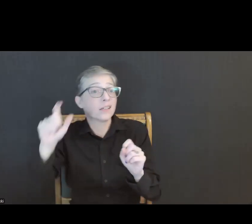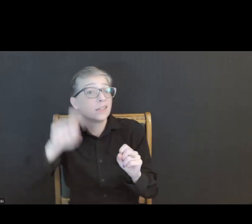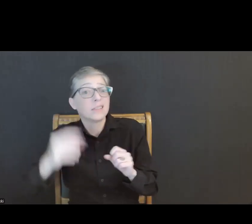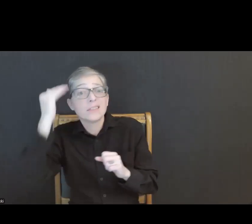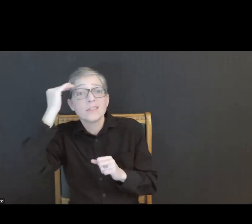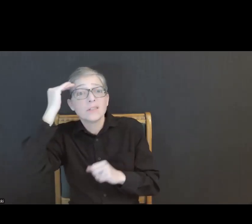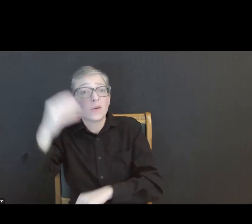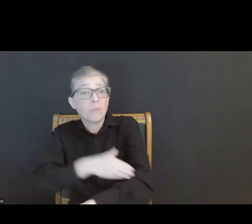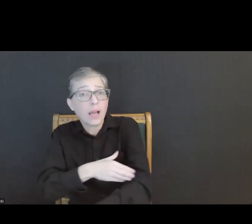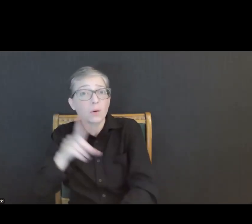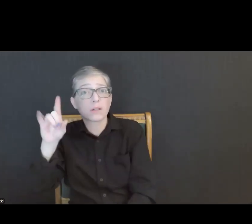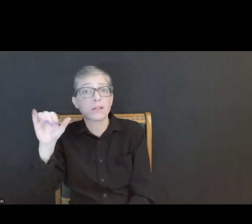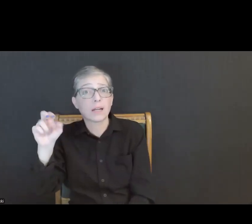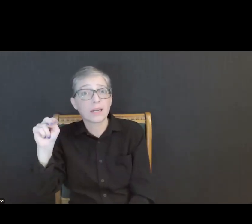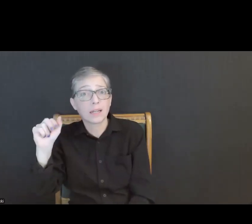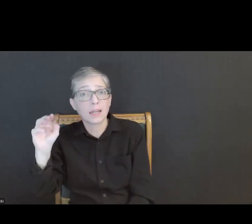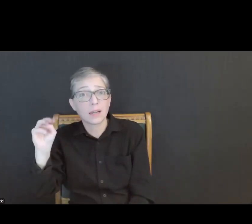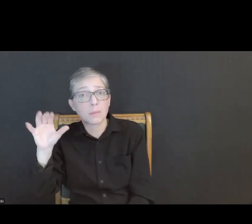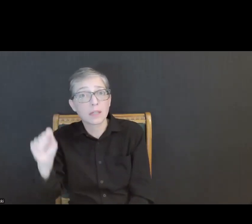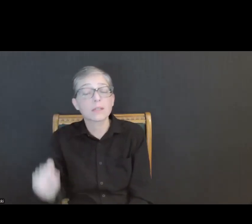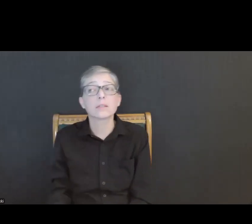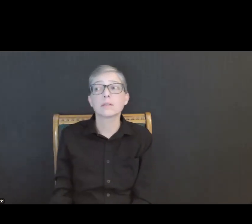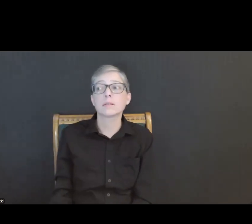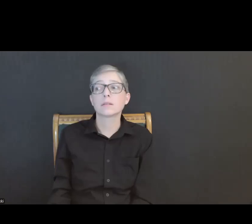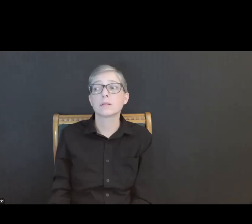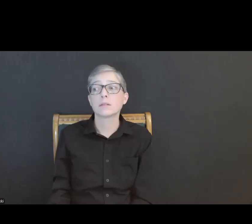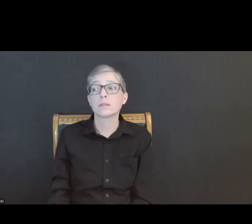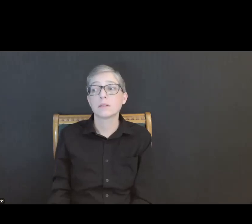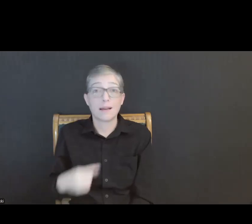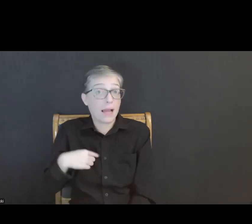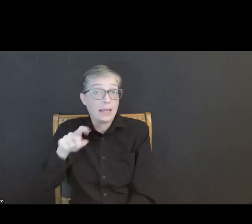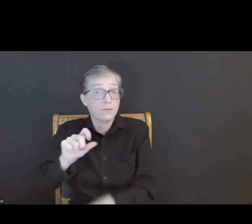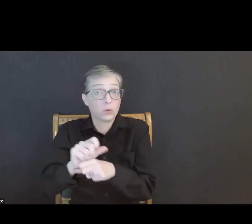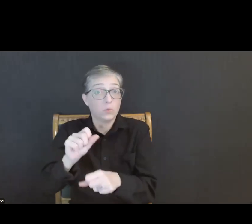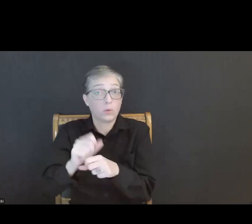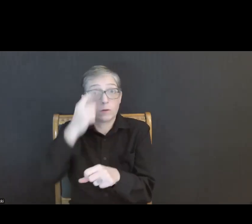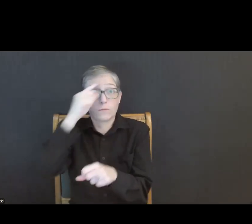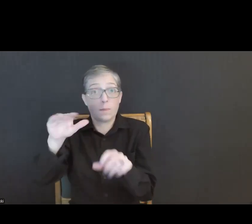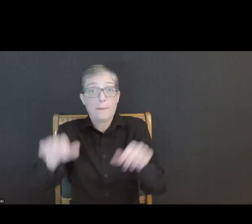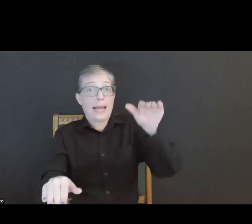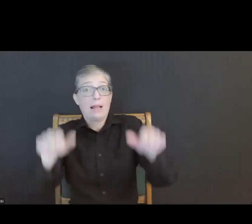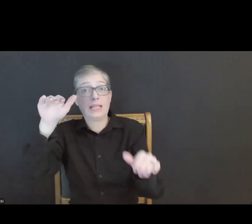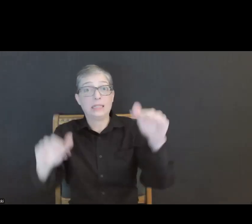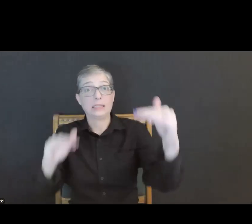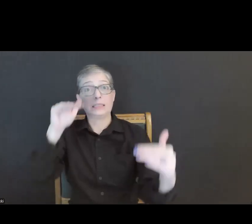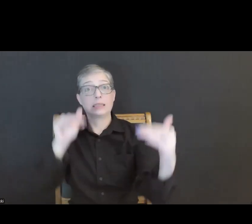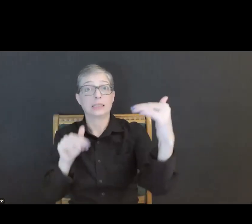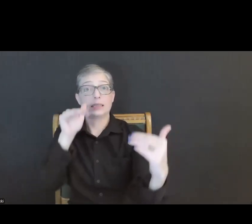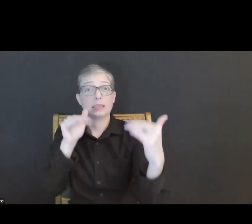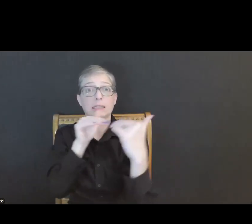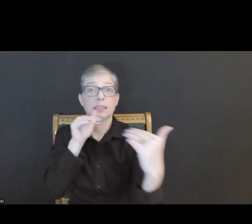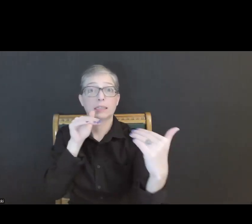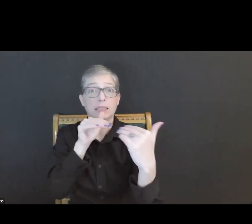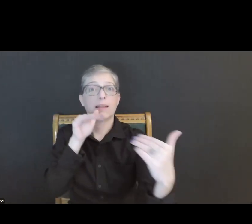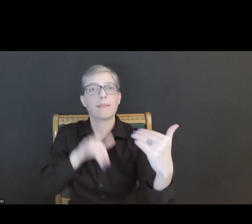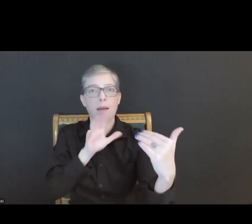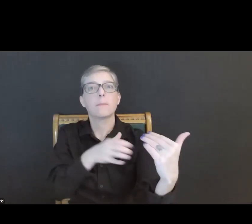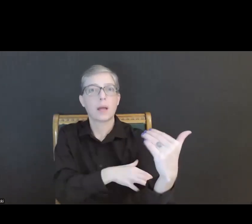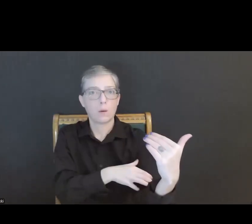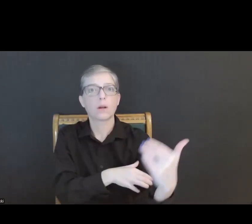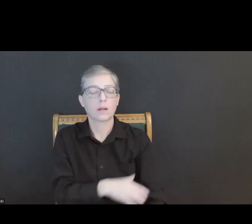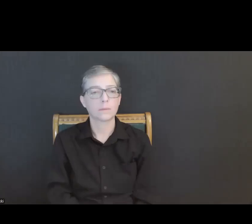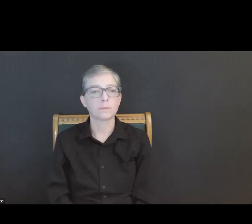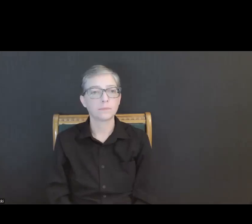I have to work to to balance that power that that helps to create safety and I really appreciate it